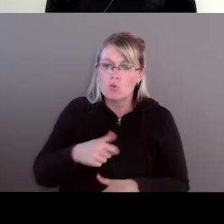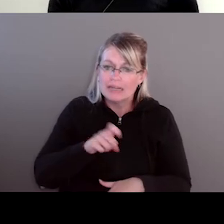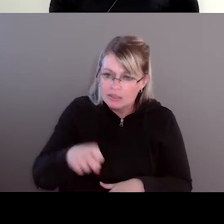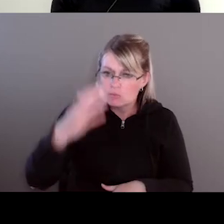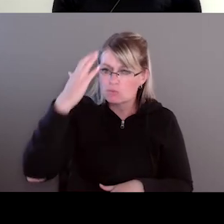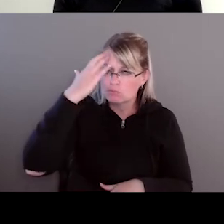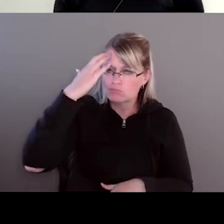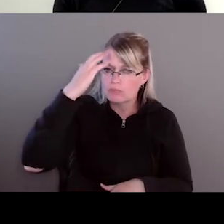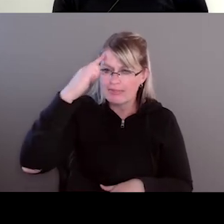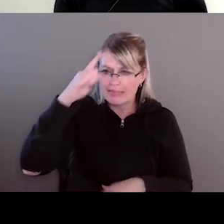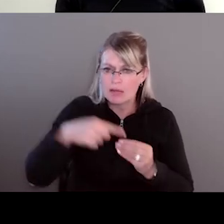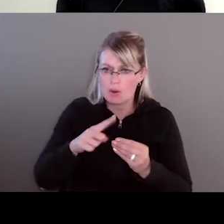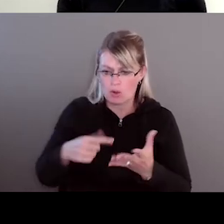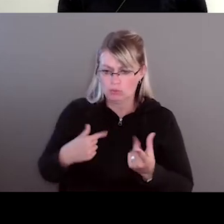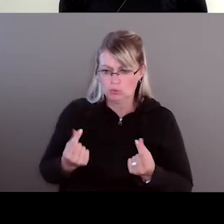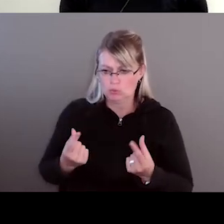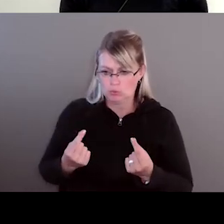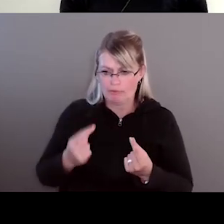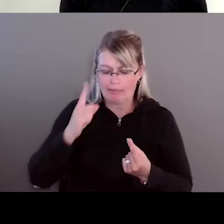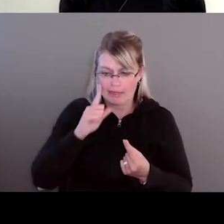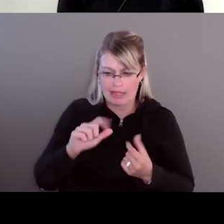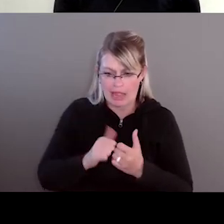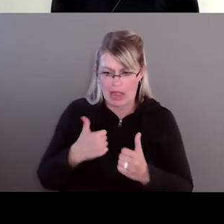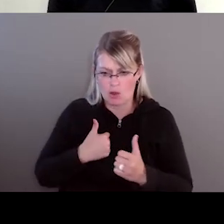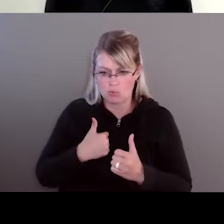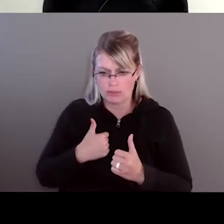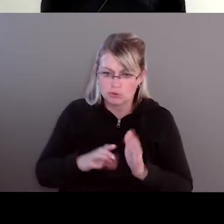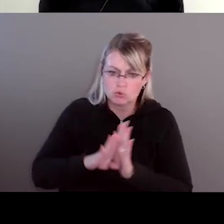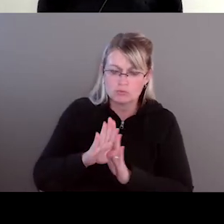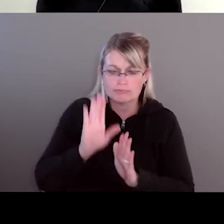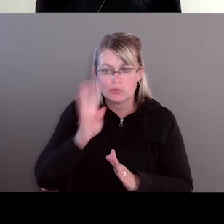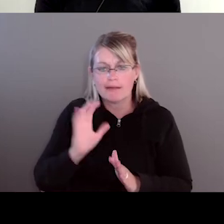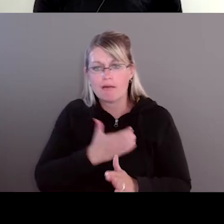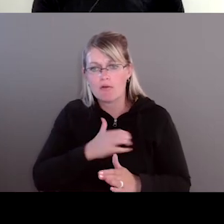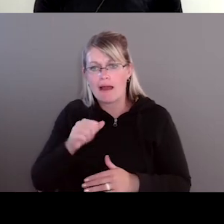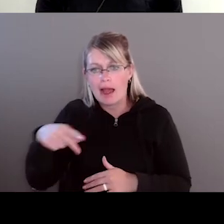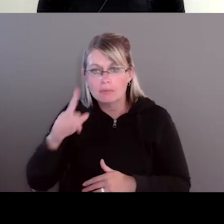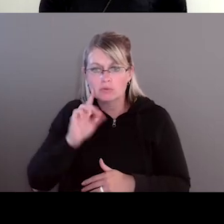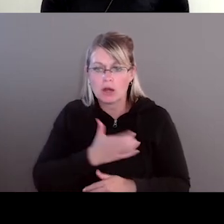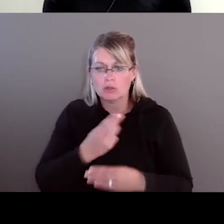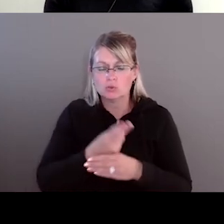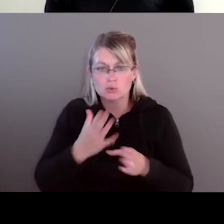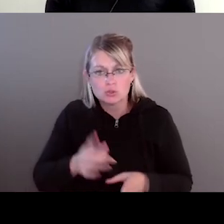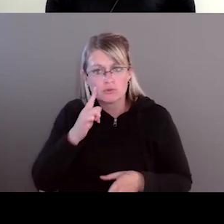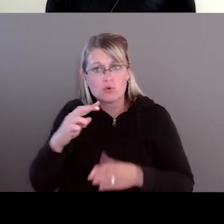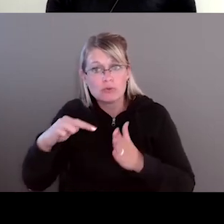of what we are doing and how we are building applications for our users and our readers.